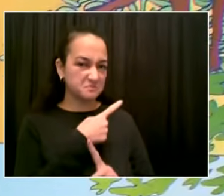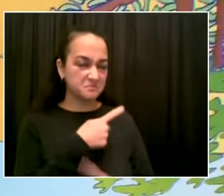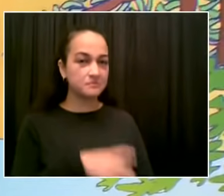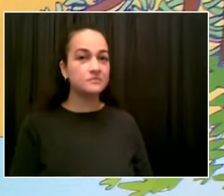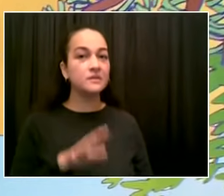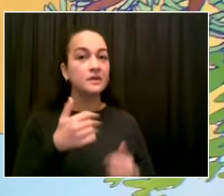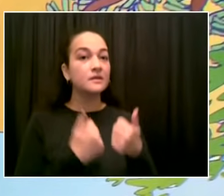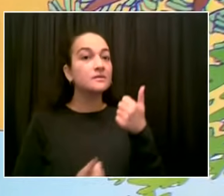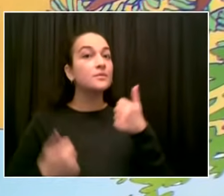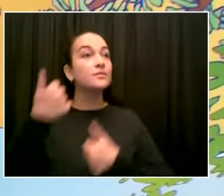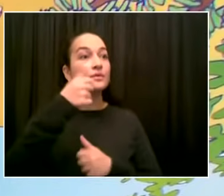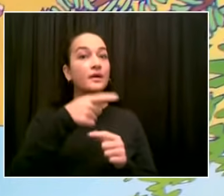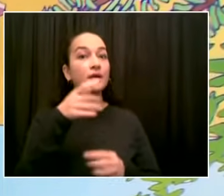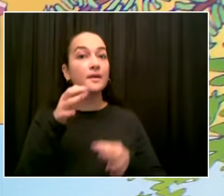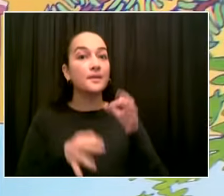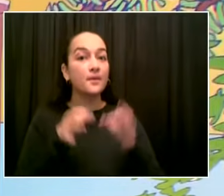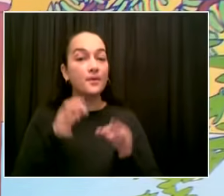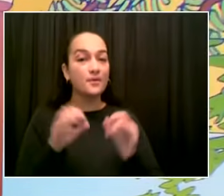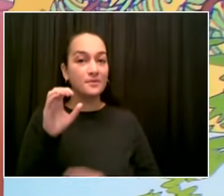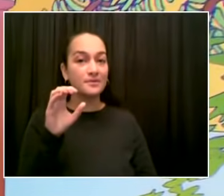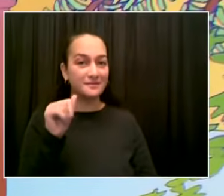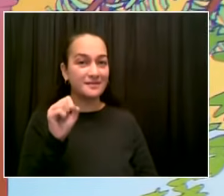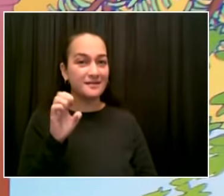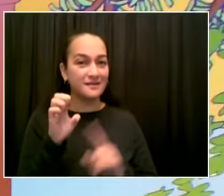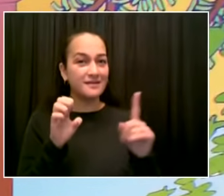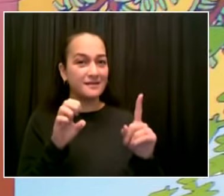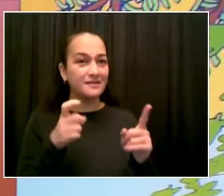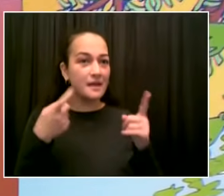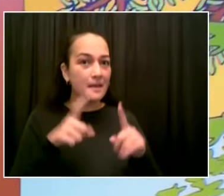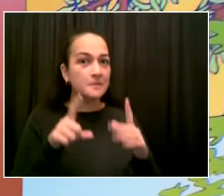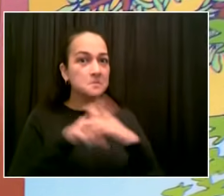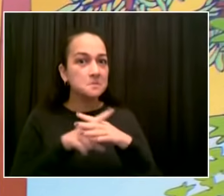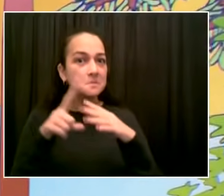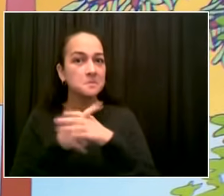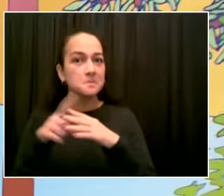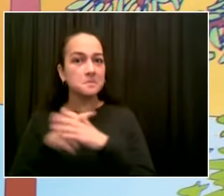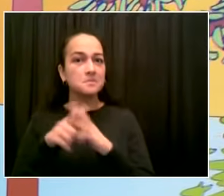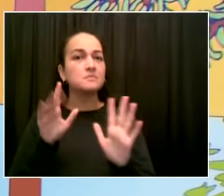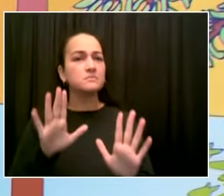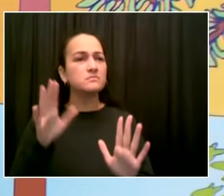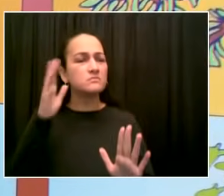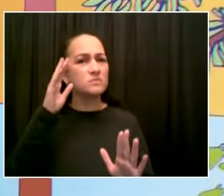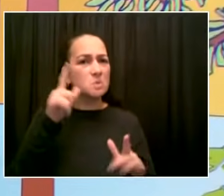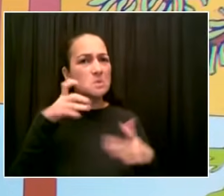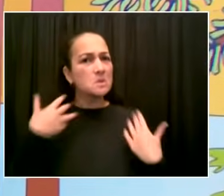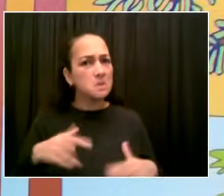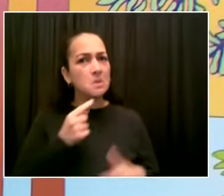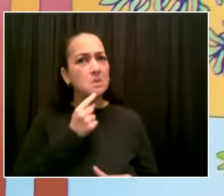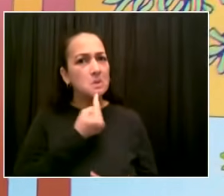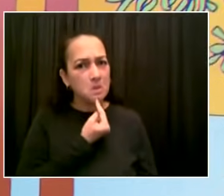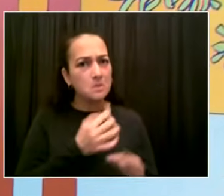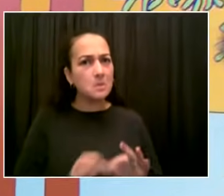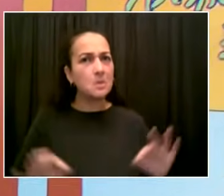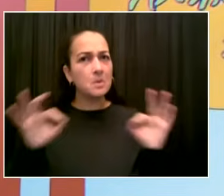FOR THE SECOND QUESTION HERE ON THE FILE WITH THE SUPREME COURT. OBVIOUSLY THIS IS GOING TO BE A VERY NOTABLE